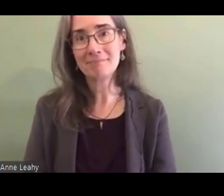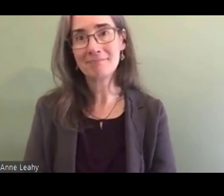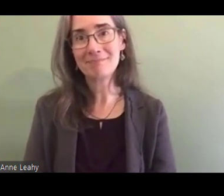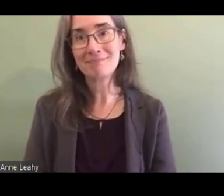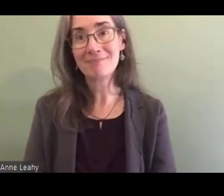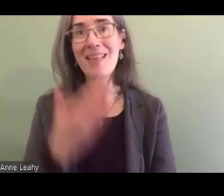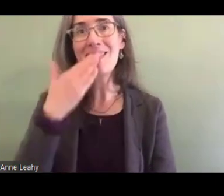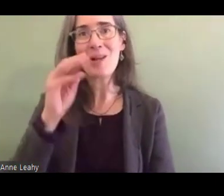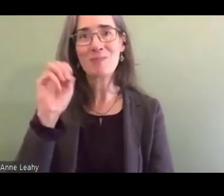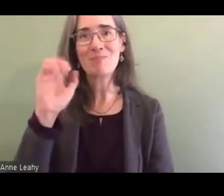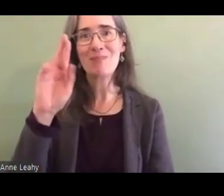Peter Blanck, BBI-Syracuse University: Thank you Mark.